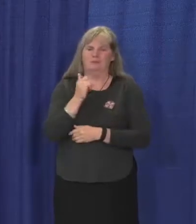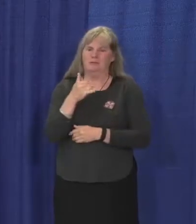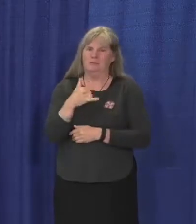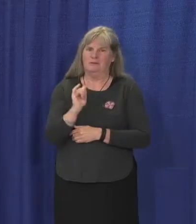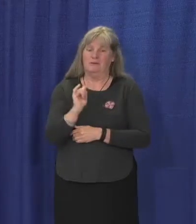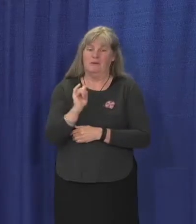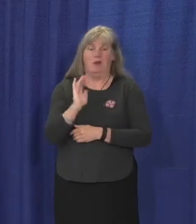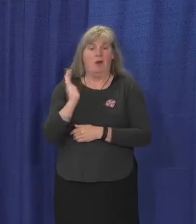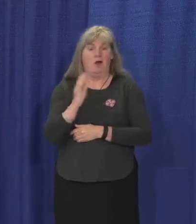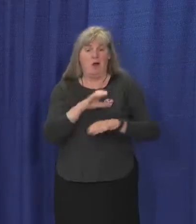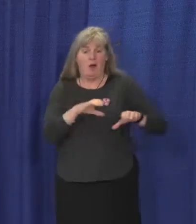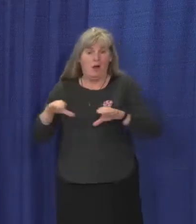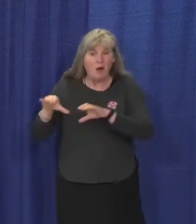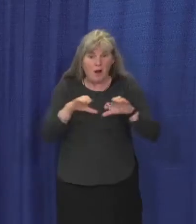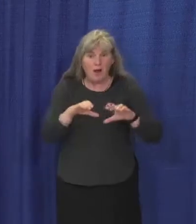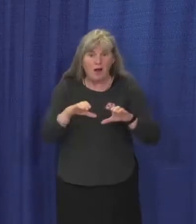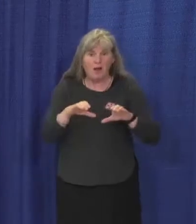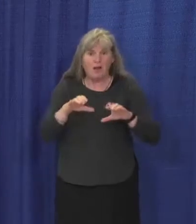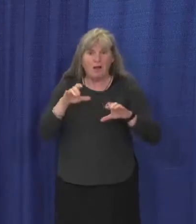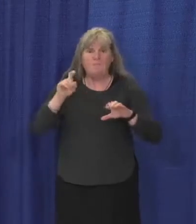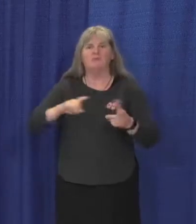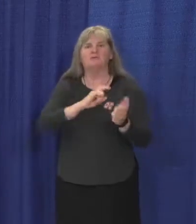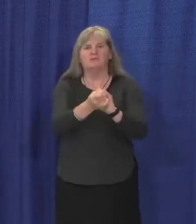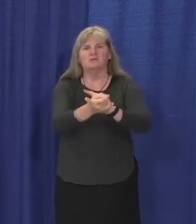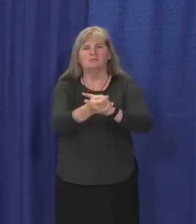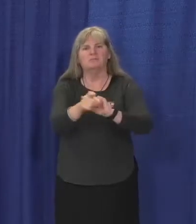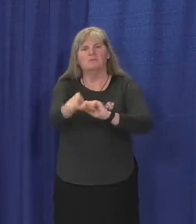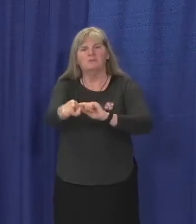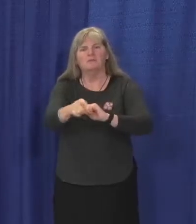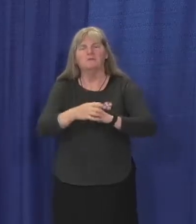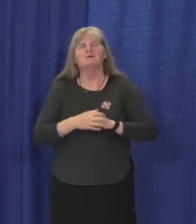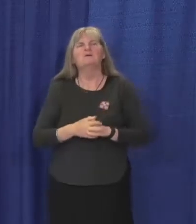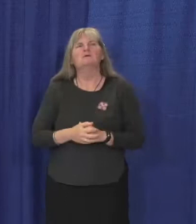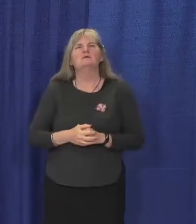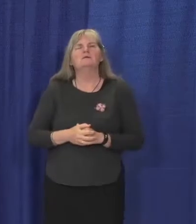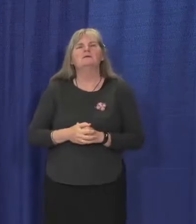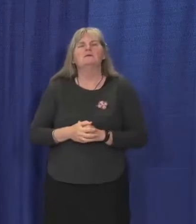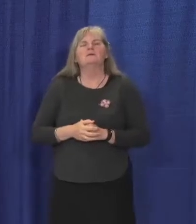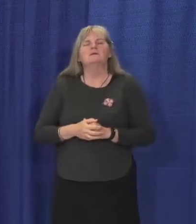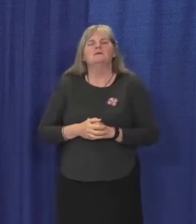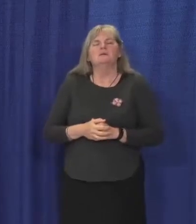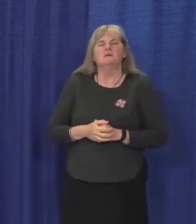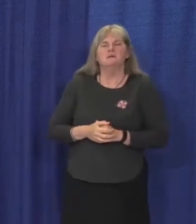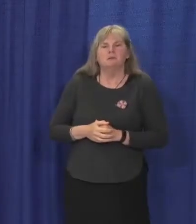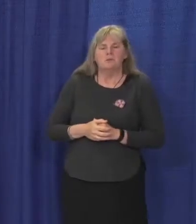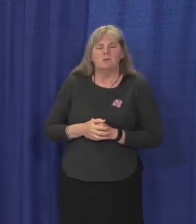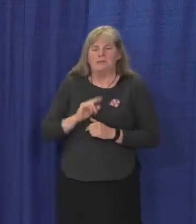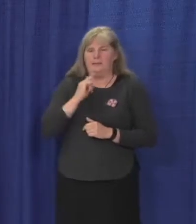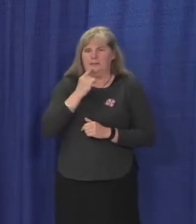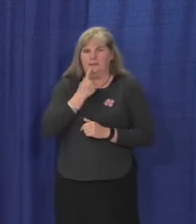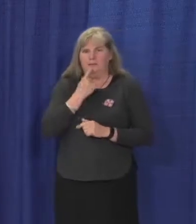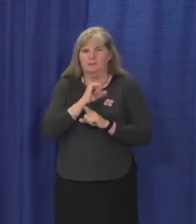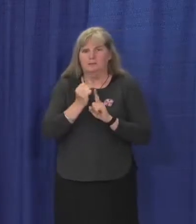in the Yukon and our behaviours need to change. This remains a serious